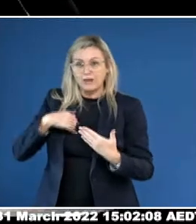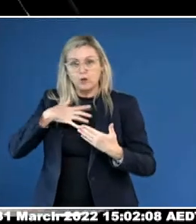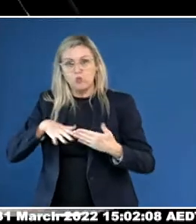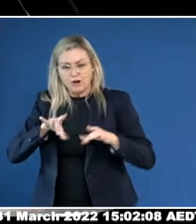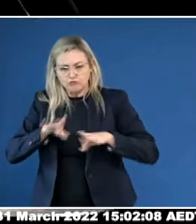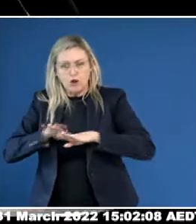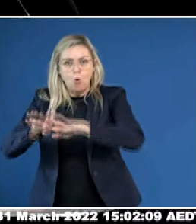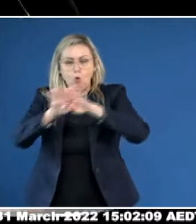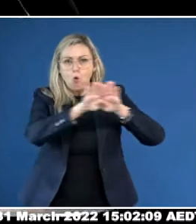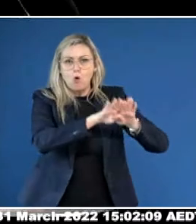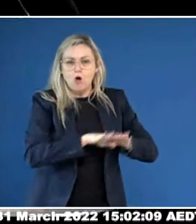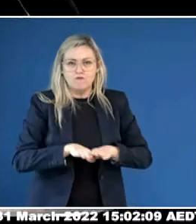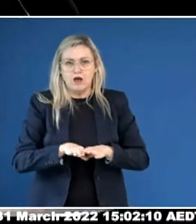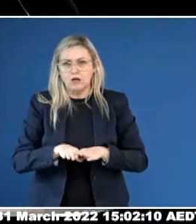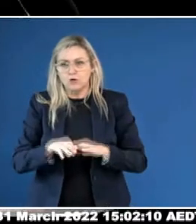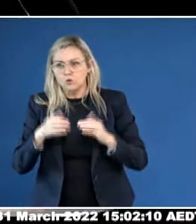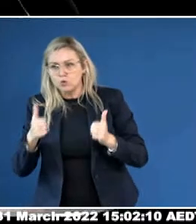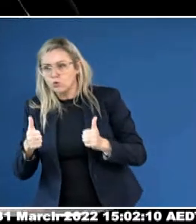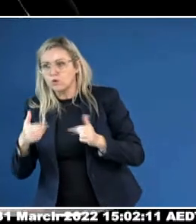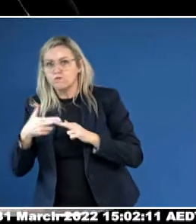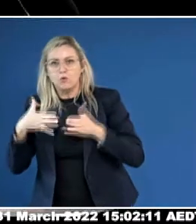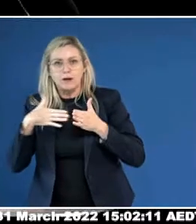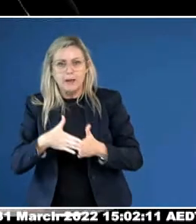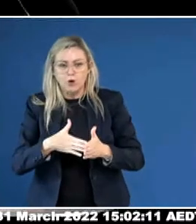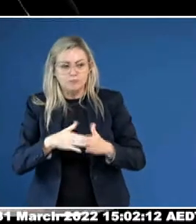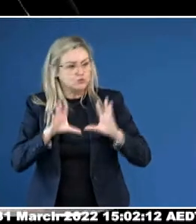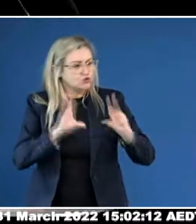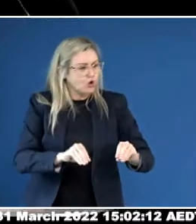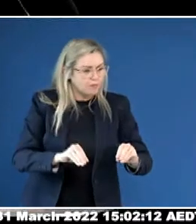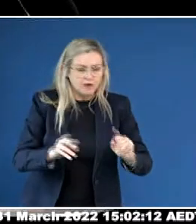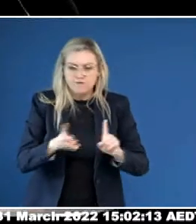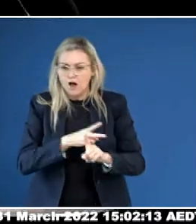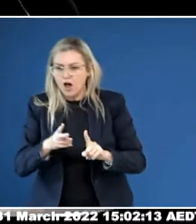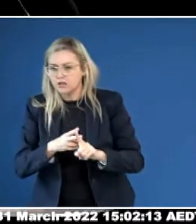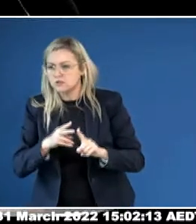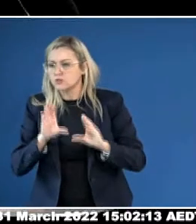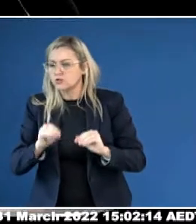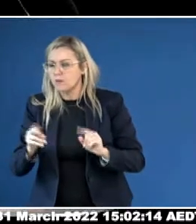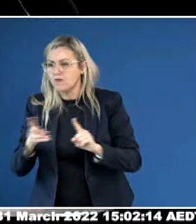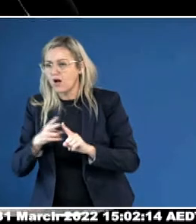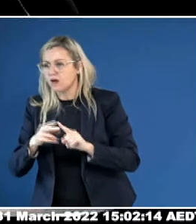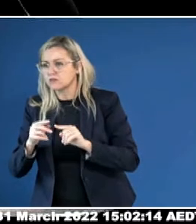reduce, you know, violence - gender-based violence against women when you have laws